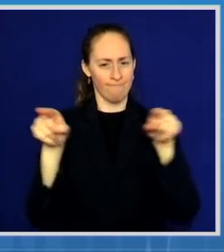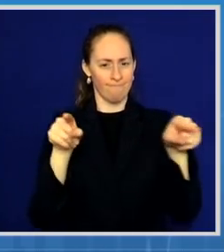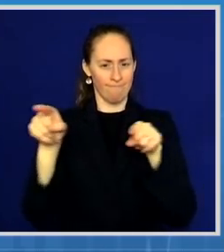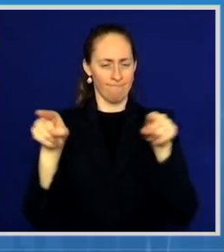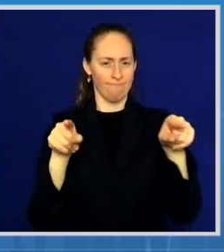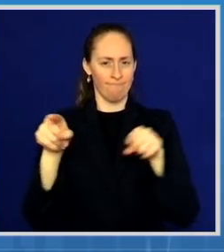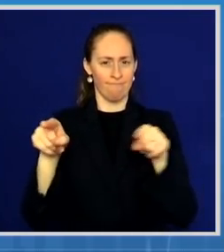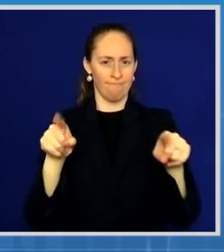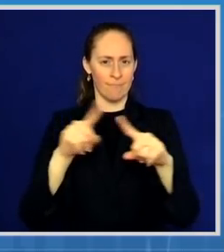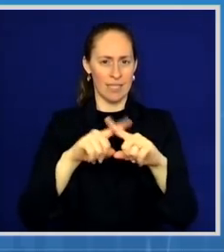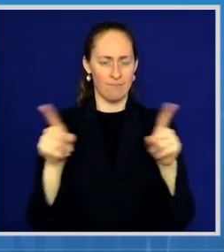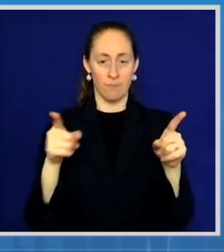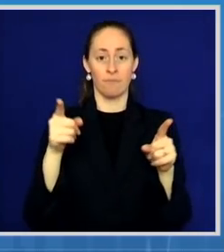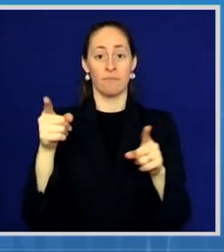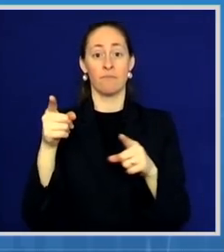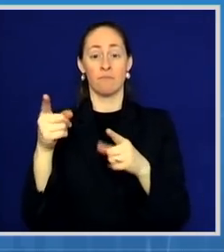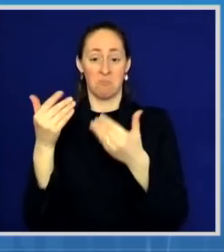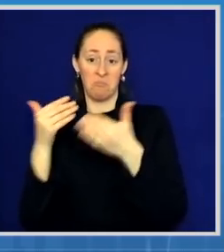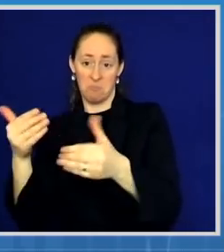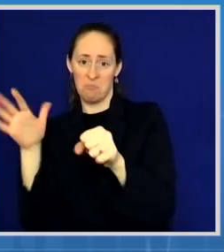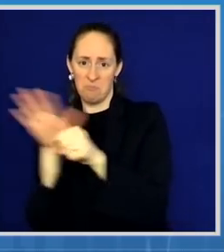versus partially vaccinated. Next slide.